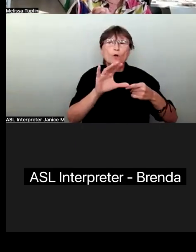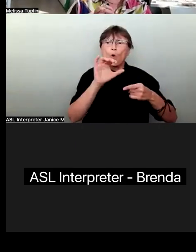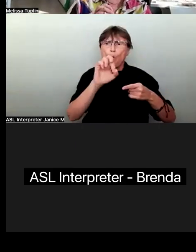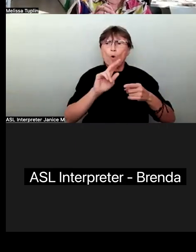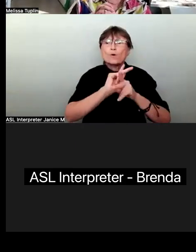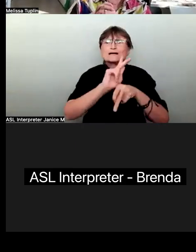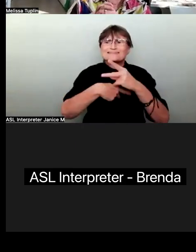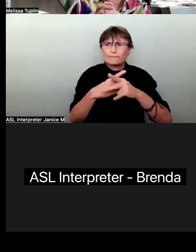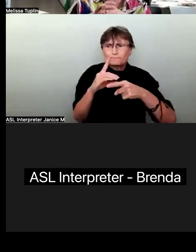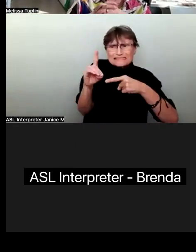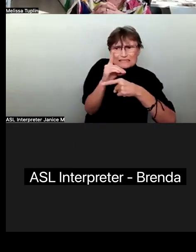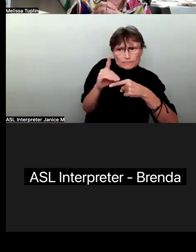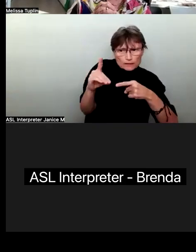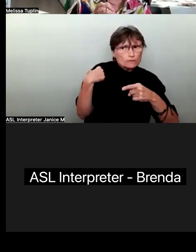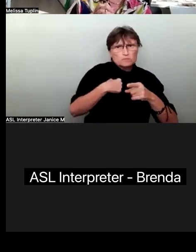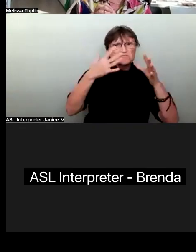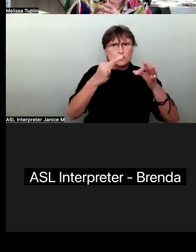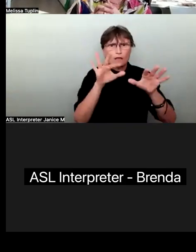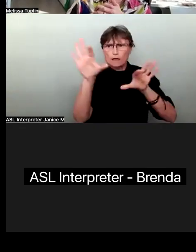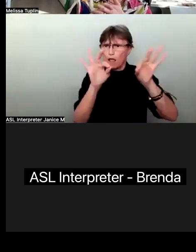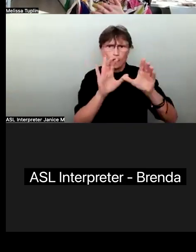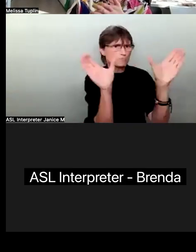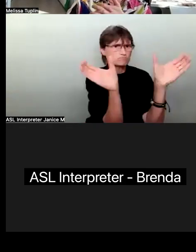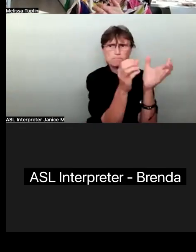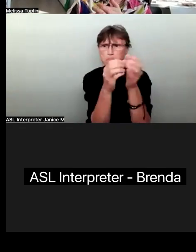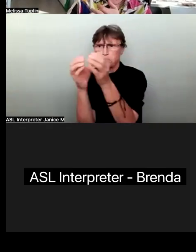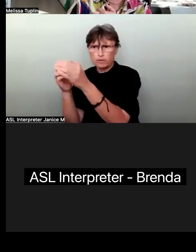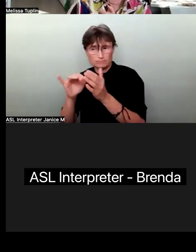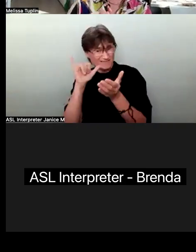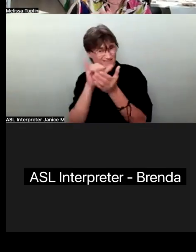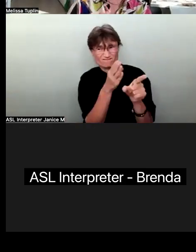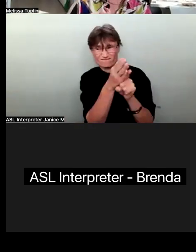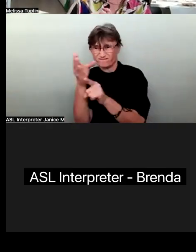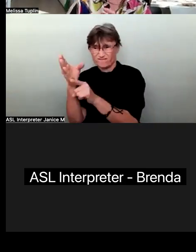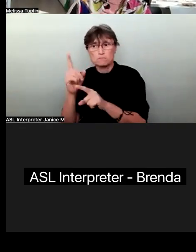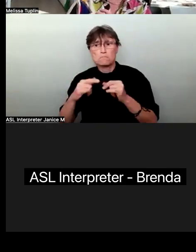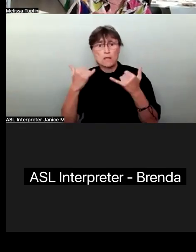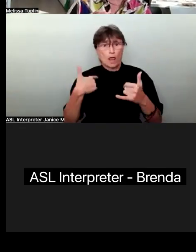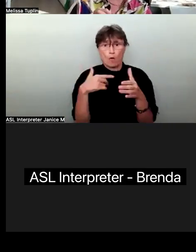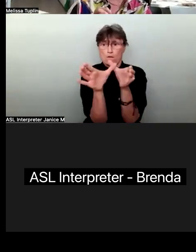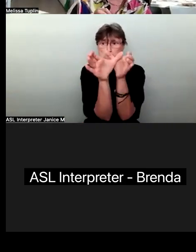but splitting the program entirely allows us to both develop guidelines, criteria and reporting